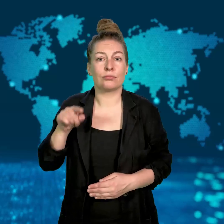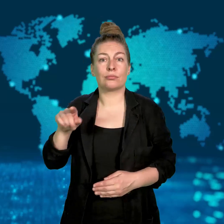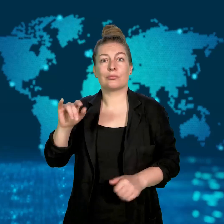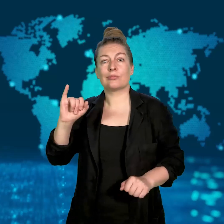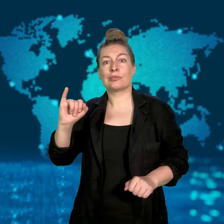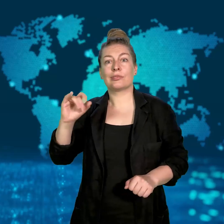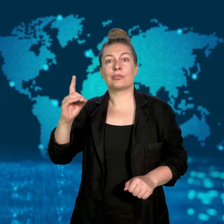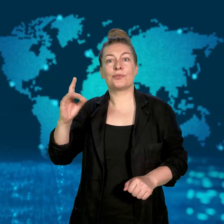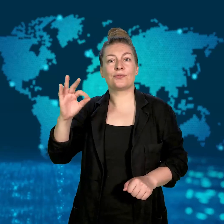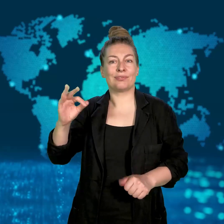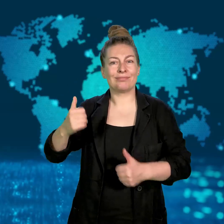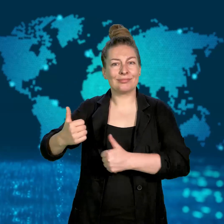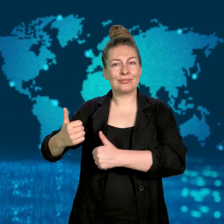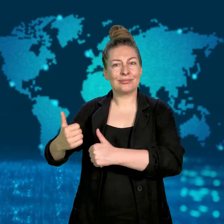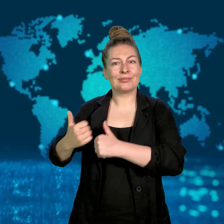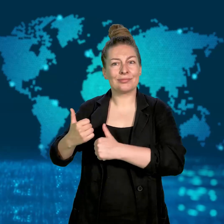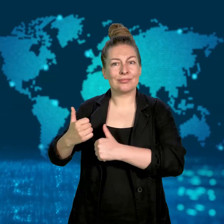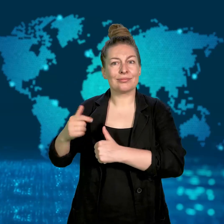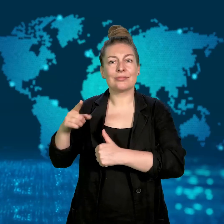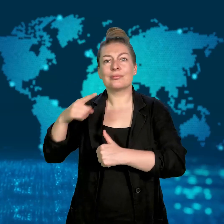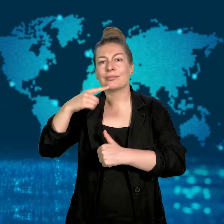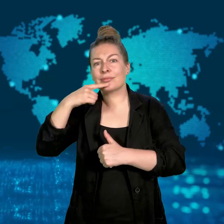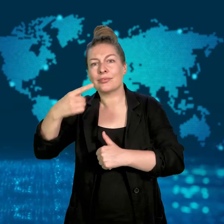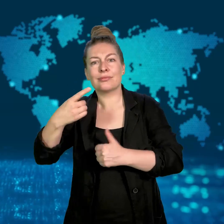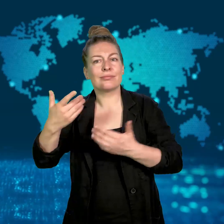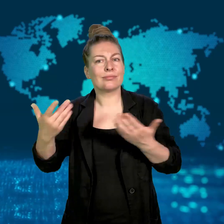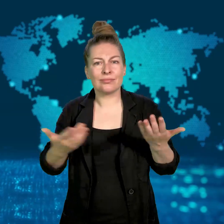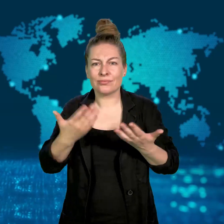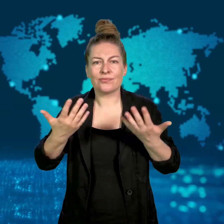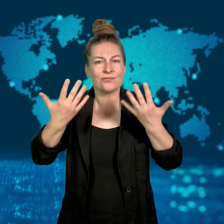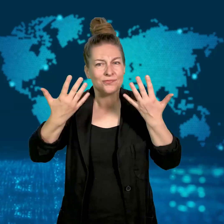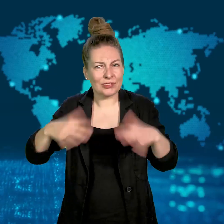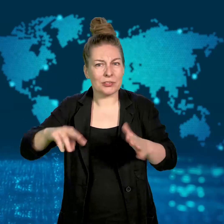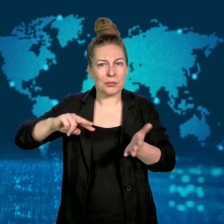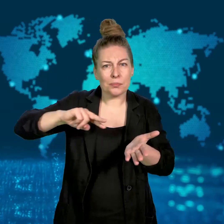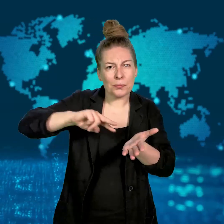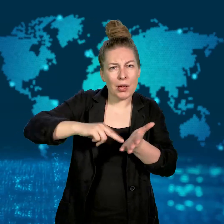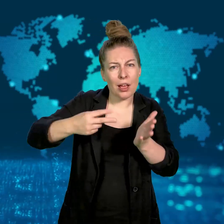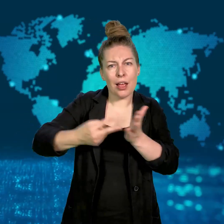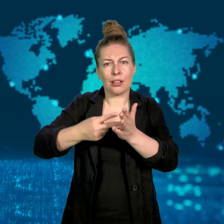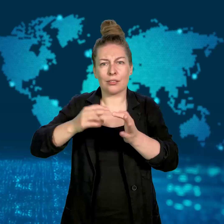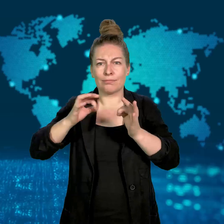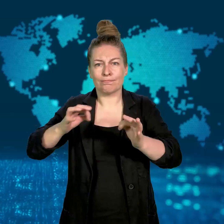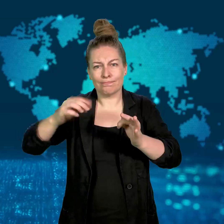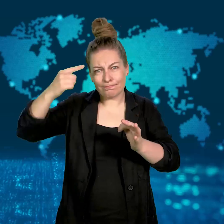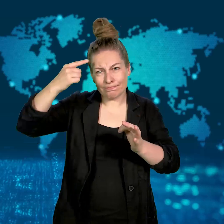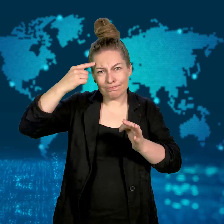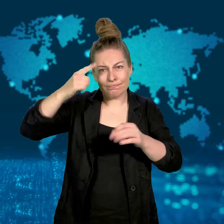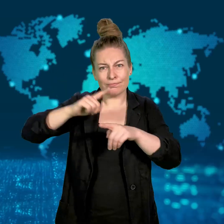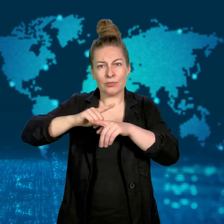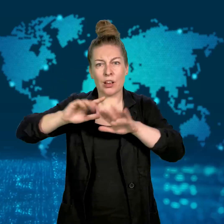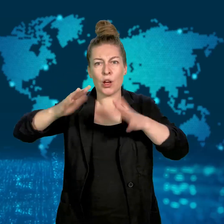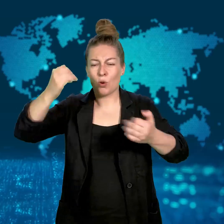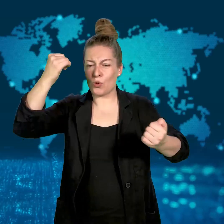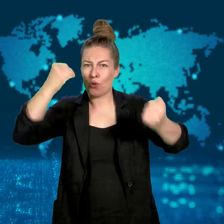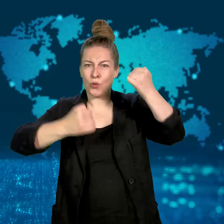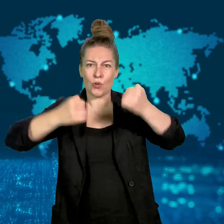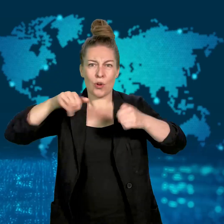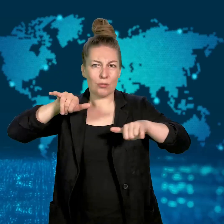They suspect the fire was caused by a secondary explosion possibly